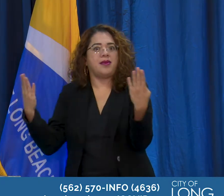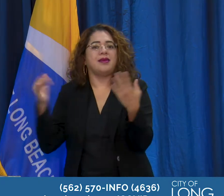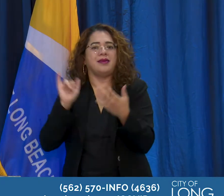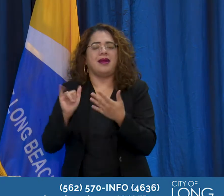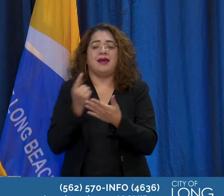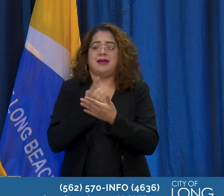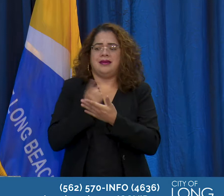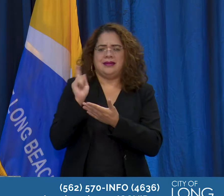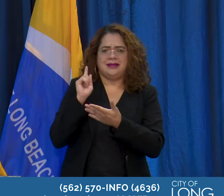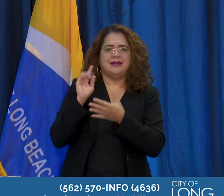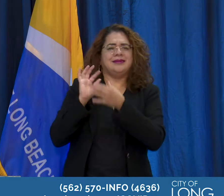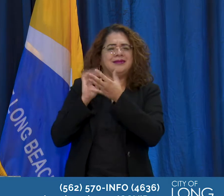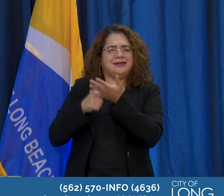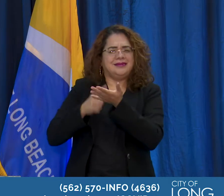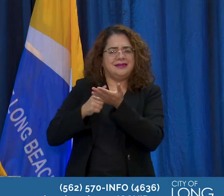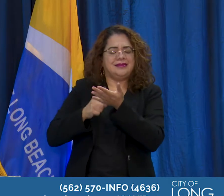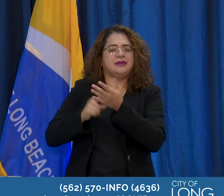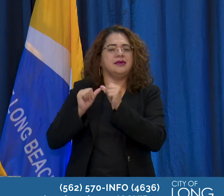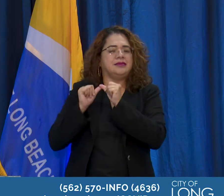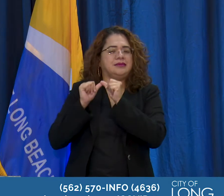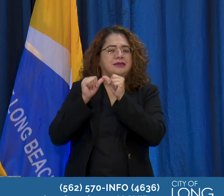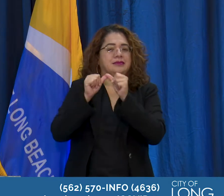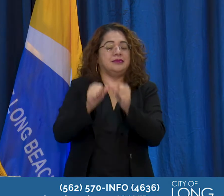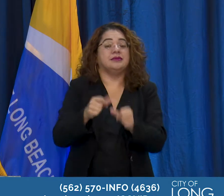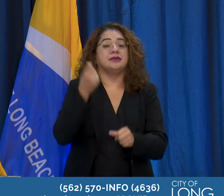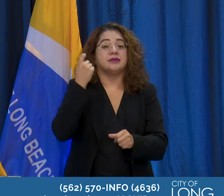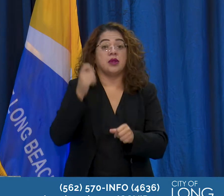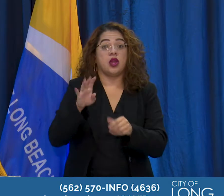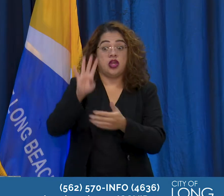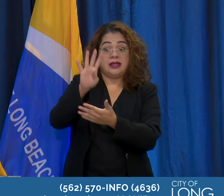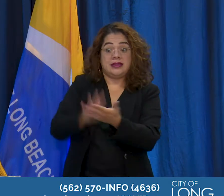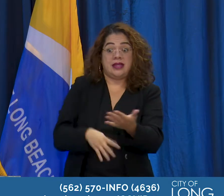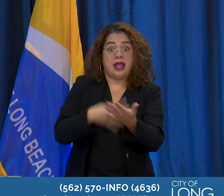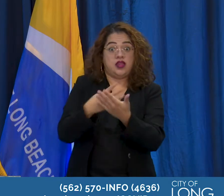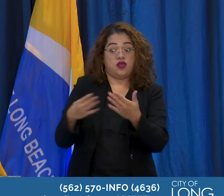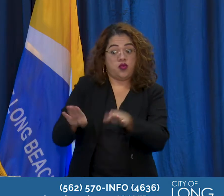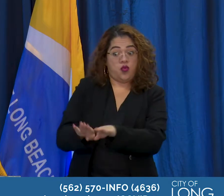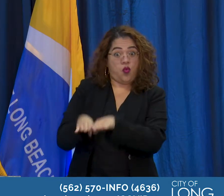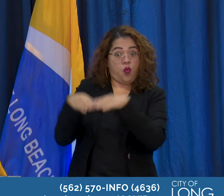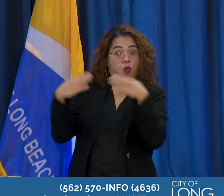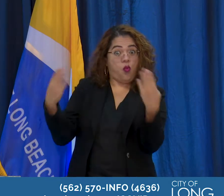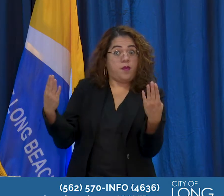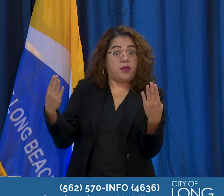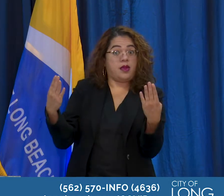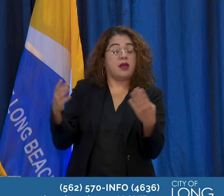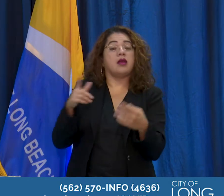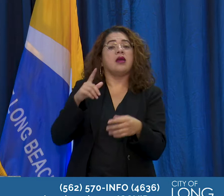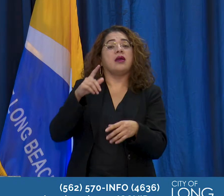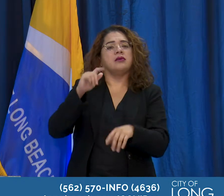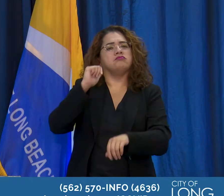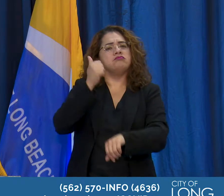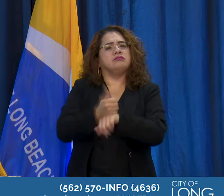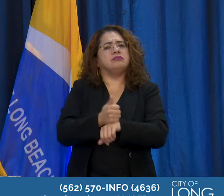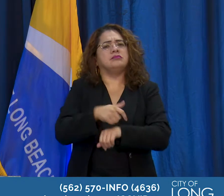I just want to remind everyone that the re-opening schedule is not set by the city.